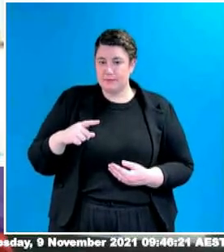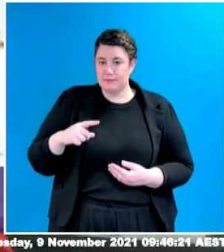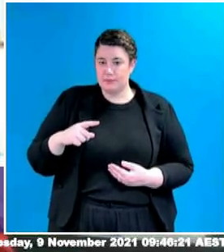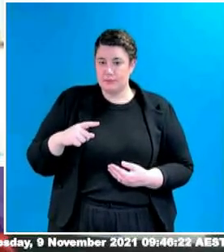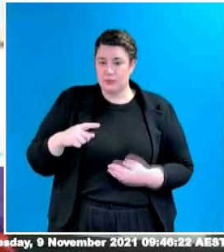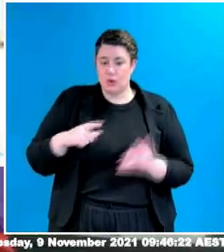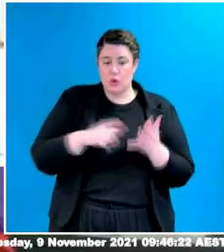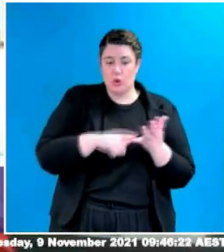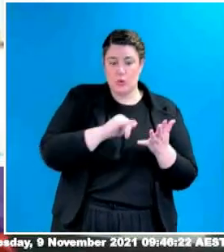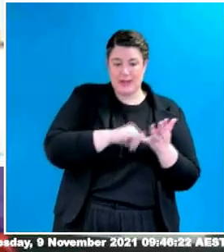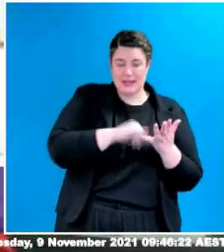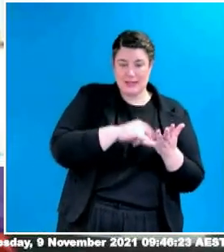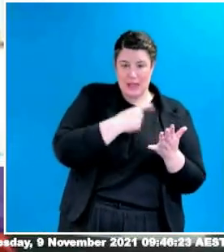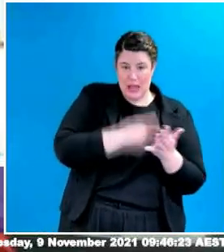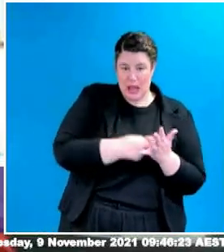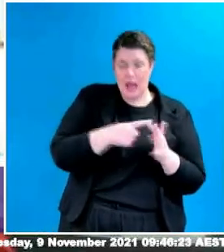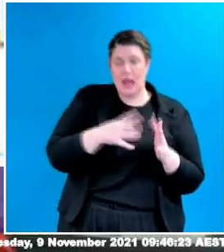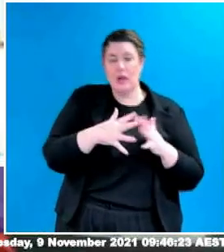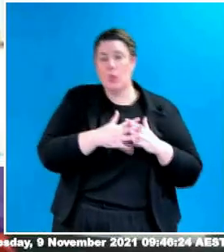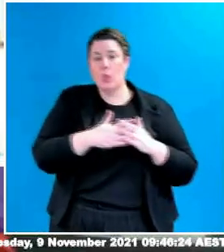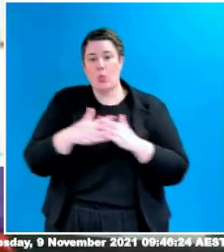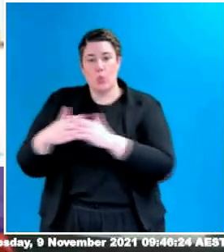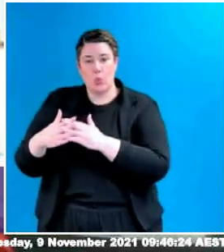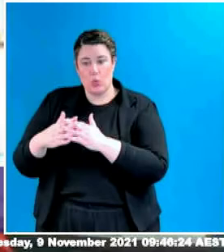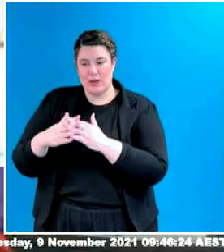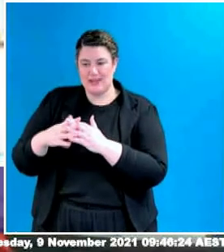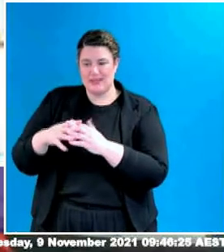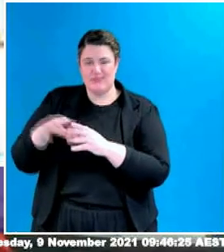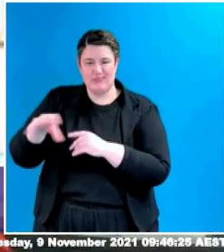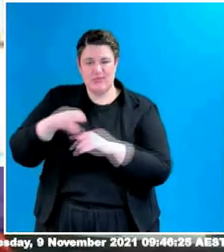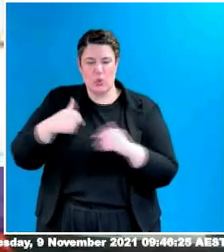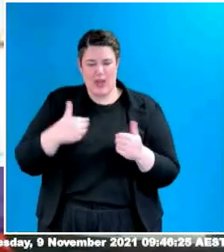USSR and western states parties.